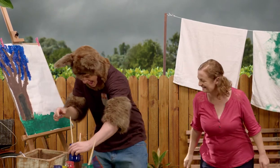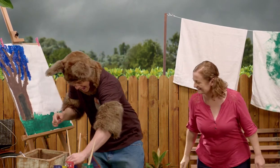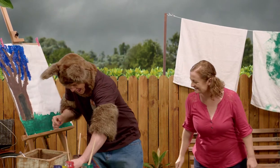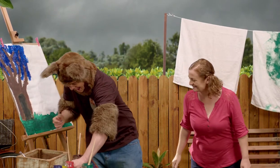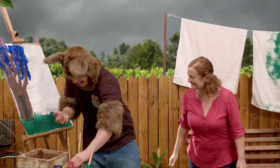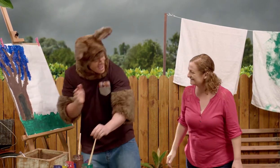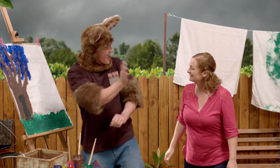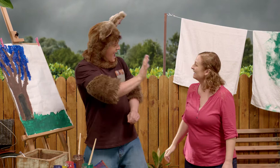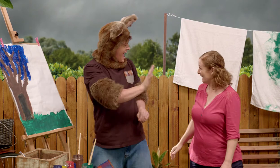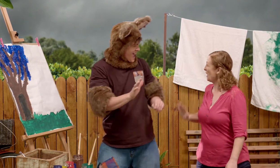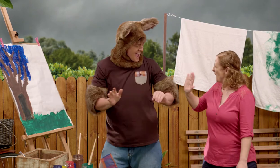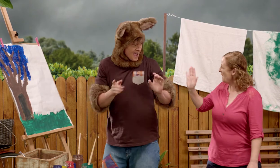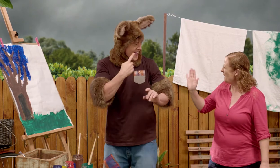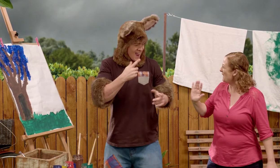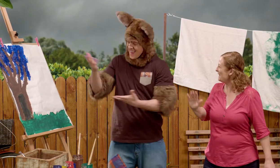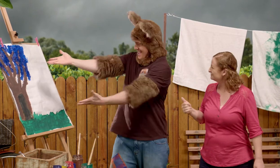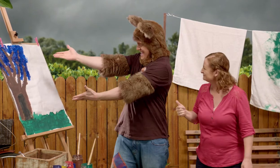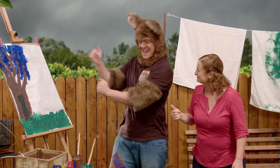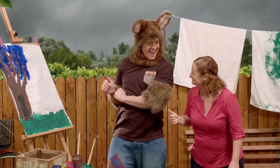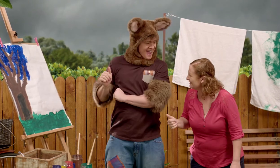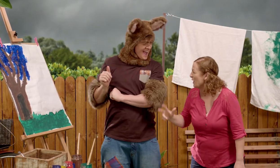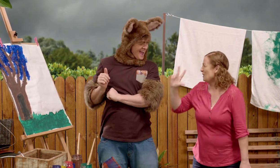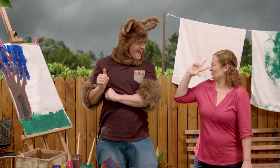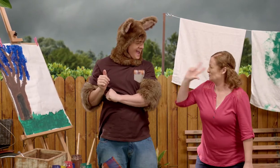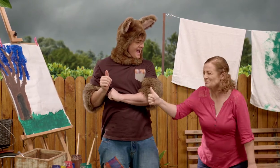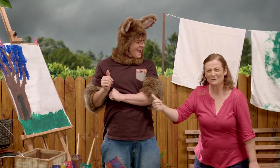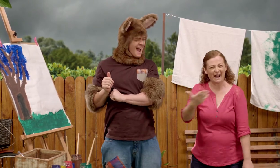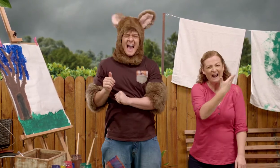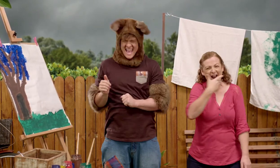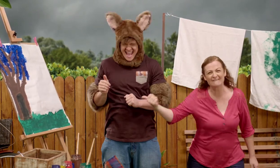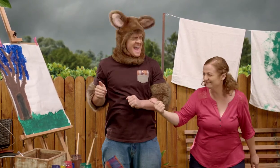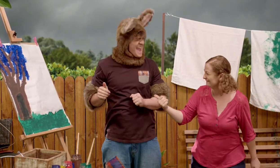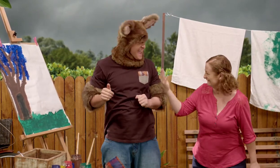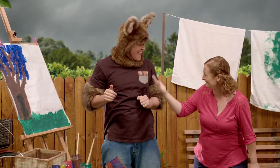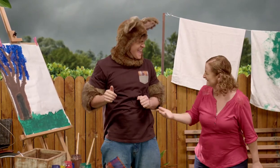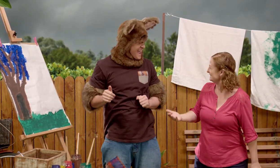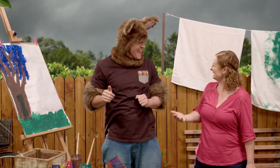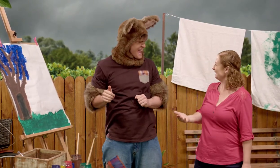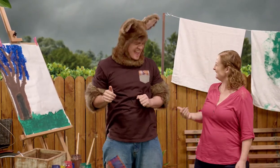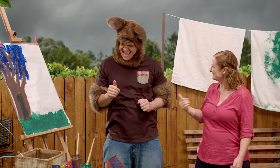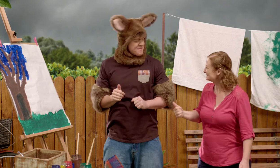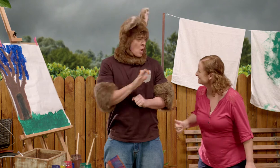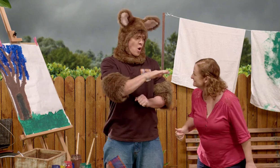Hello Sally. Hello Possum. Look Sally. Oh, it does look lovely.